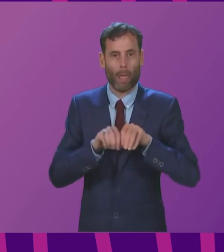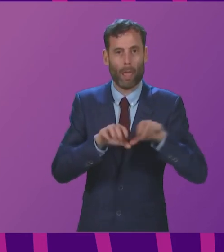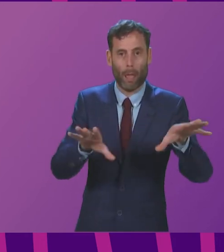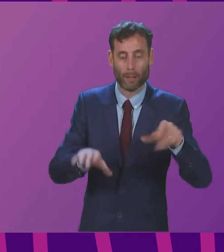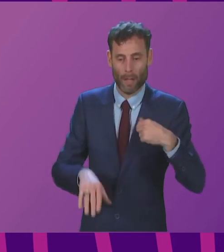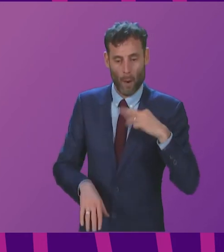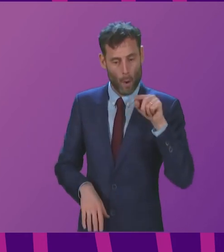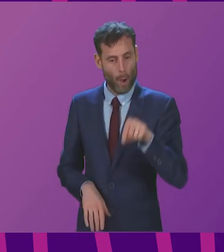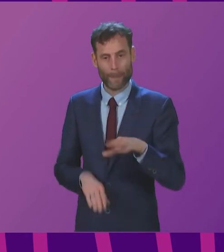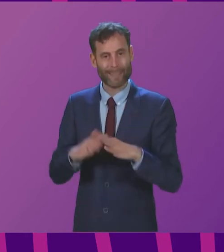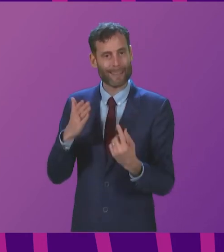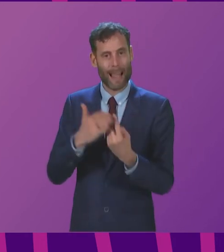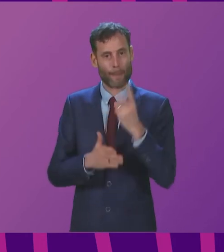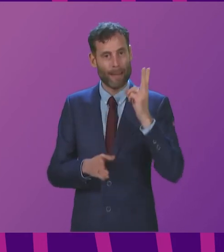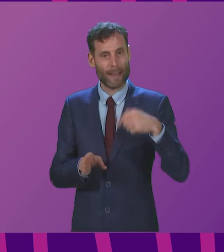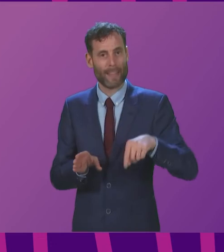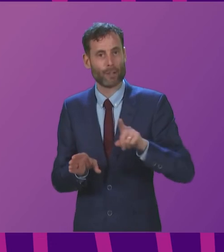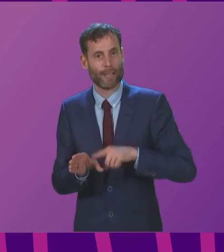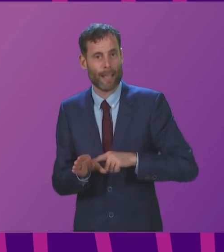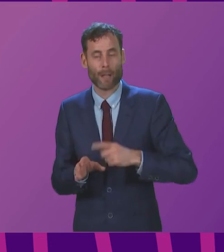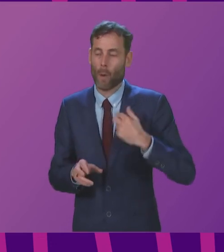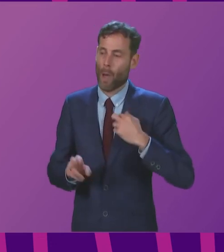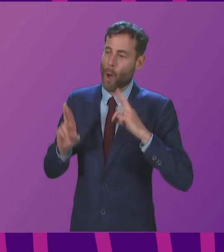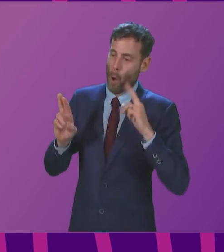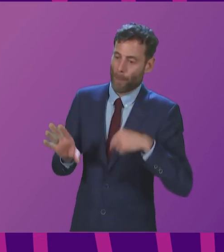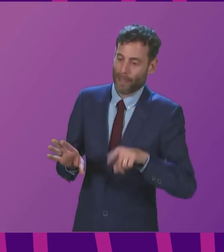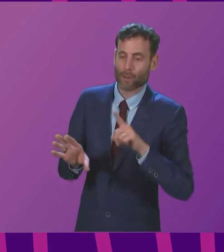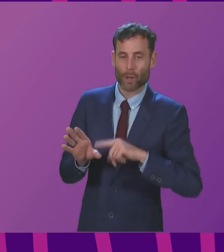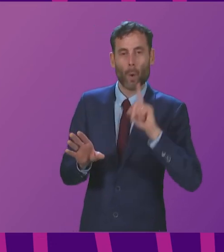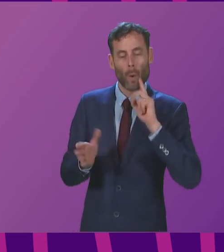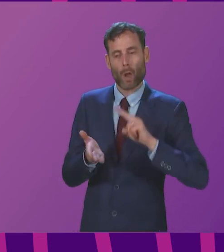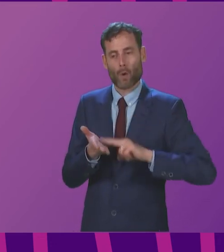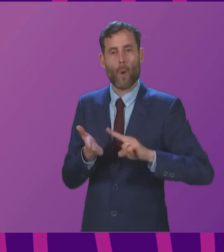I am very hopeful that we will all have a much more normal Christmas. However,